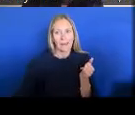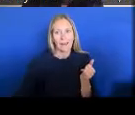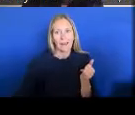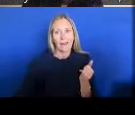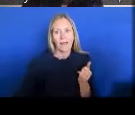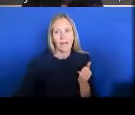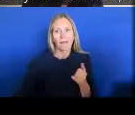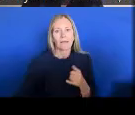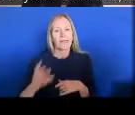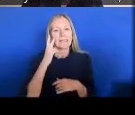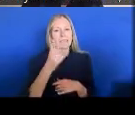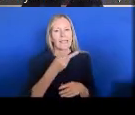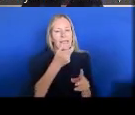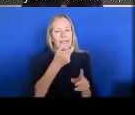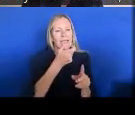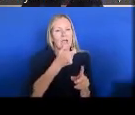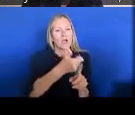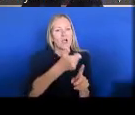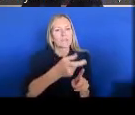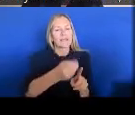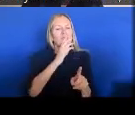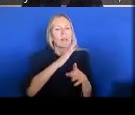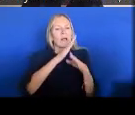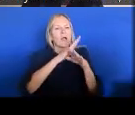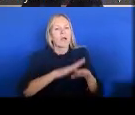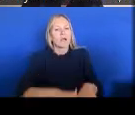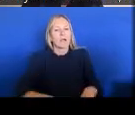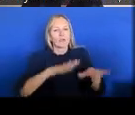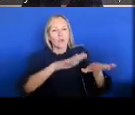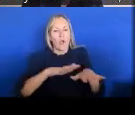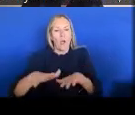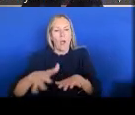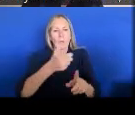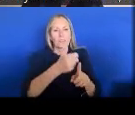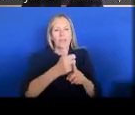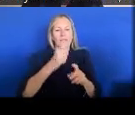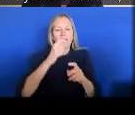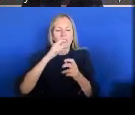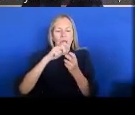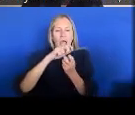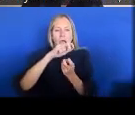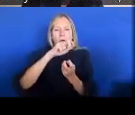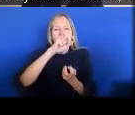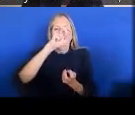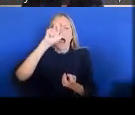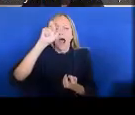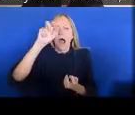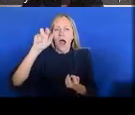down, and she yawns. She brings her feet up. She pulls her hand